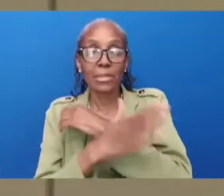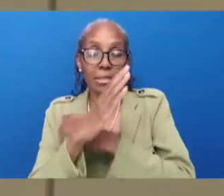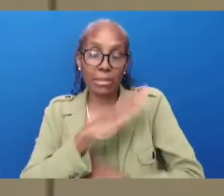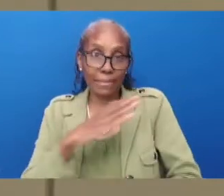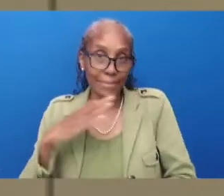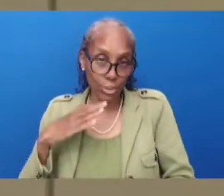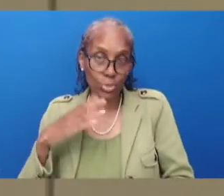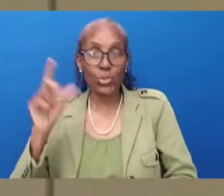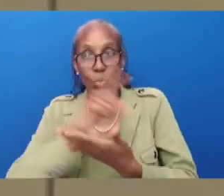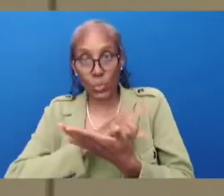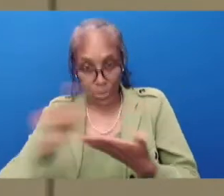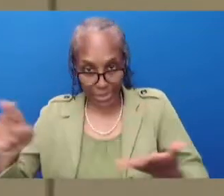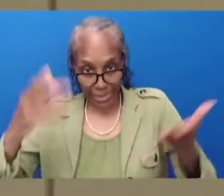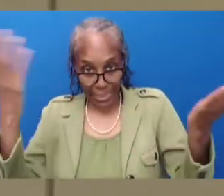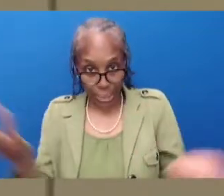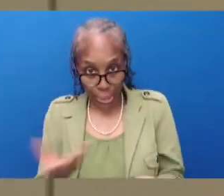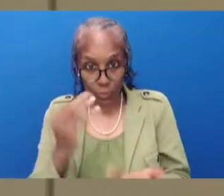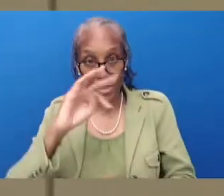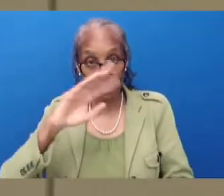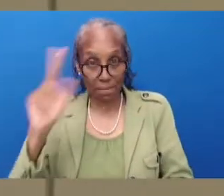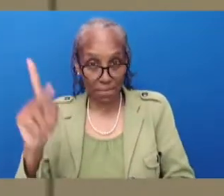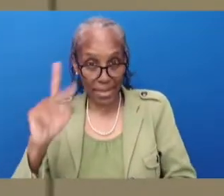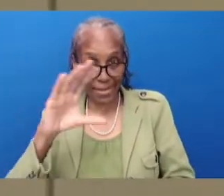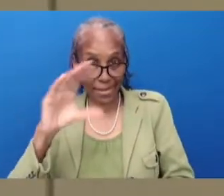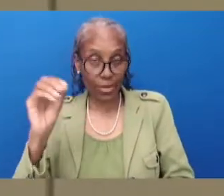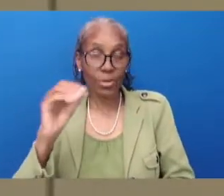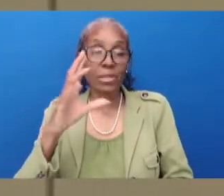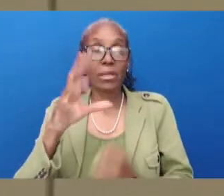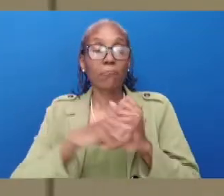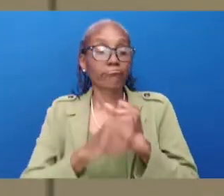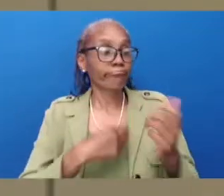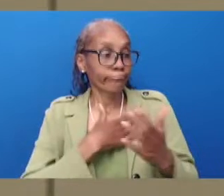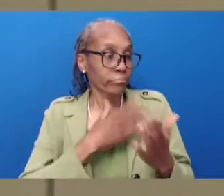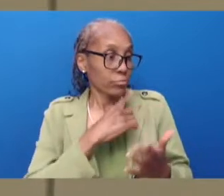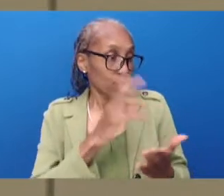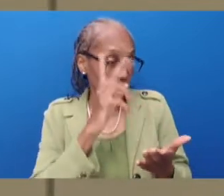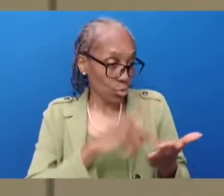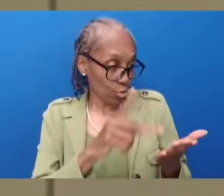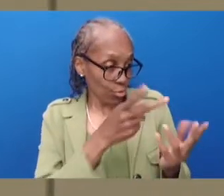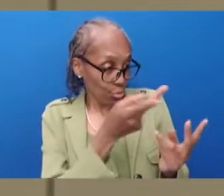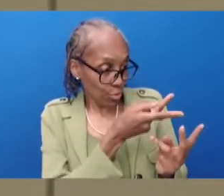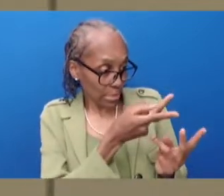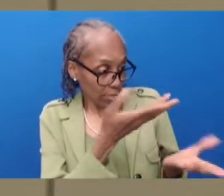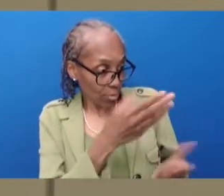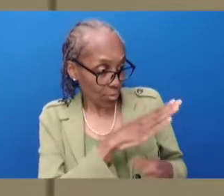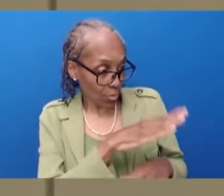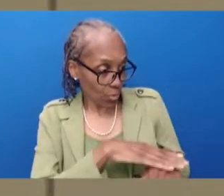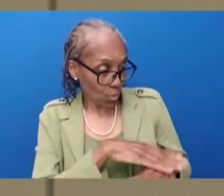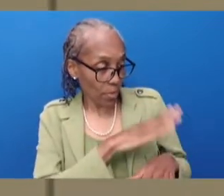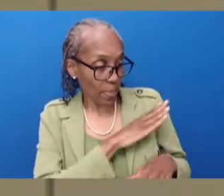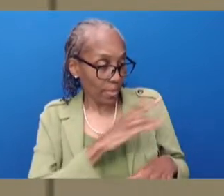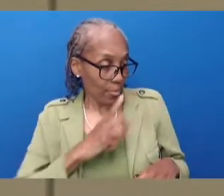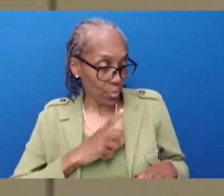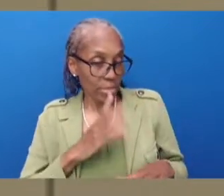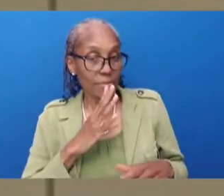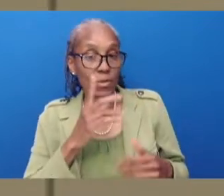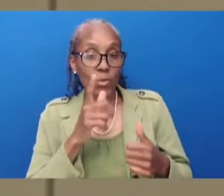BOARDS OF COUNTY COMMISSIONERS